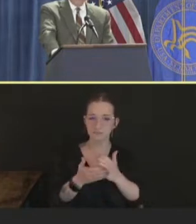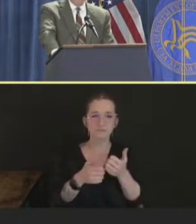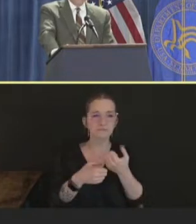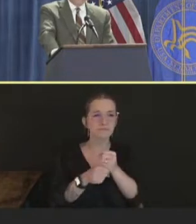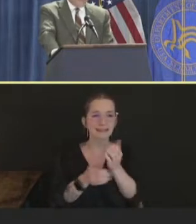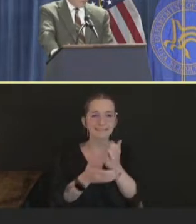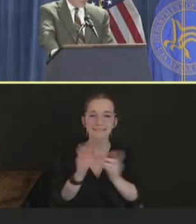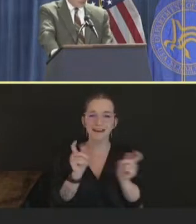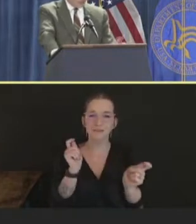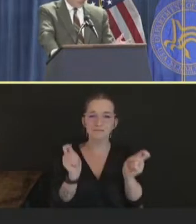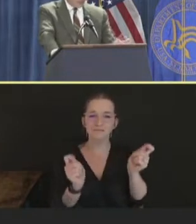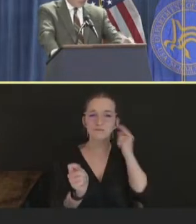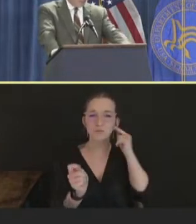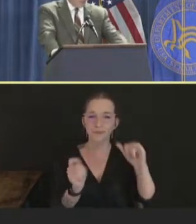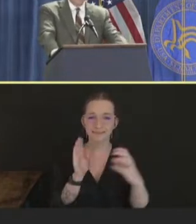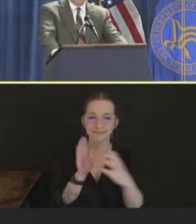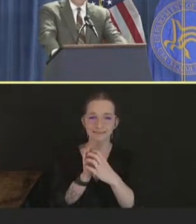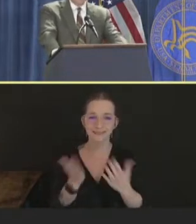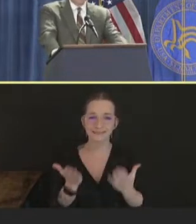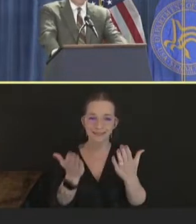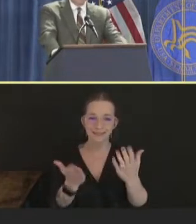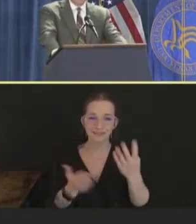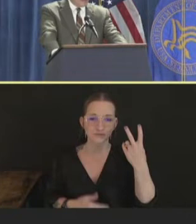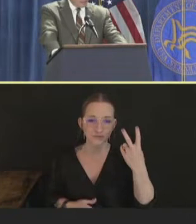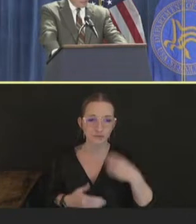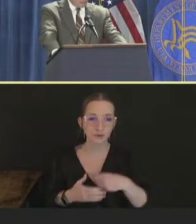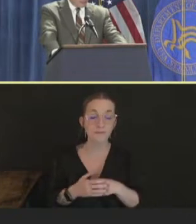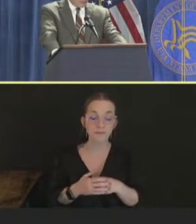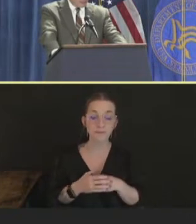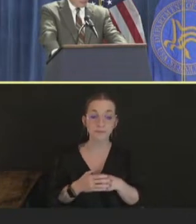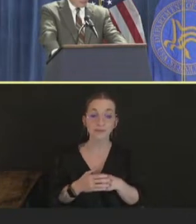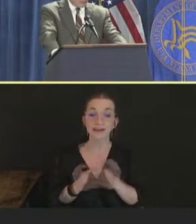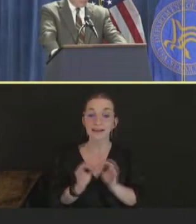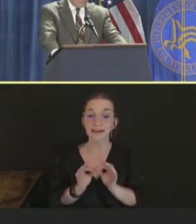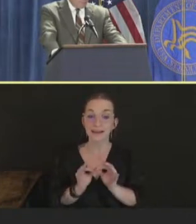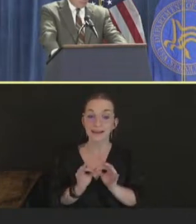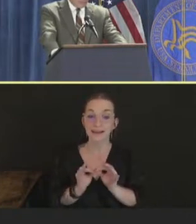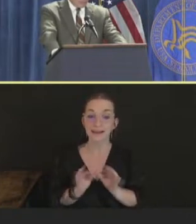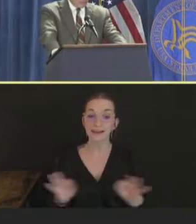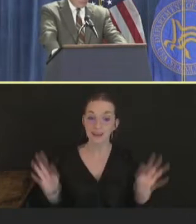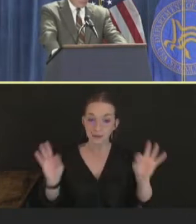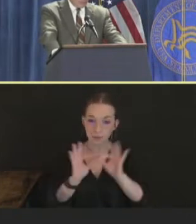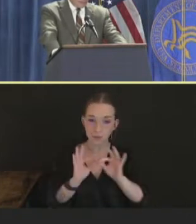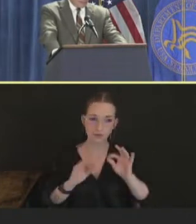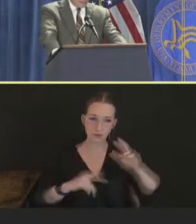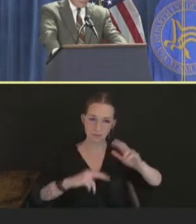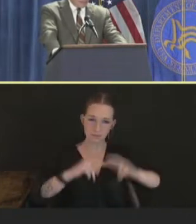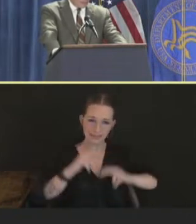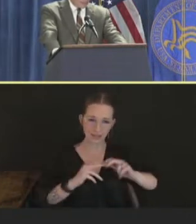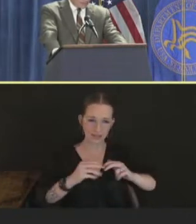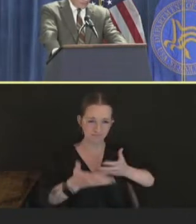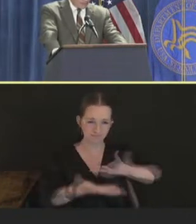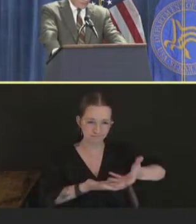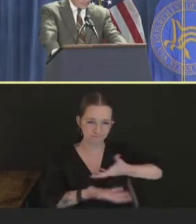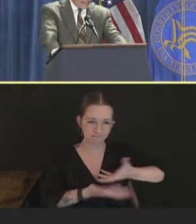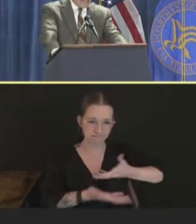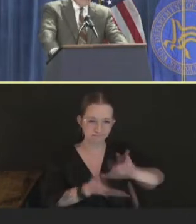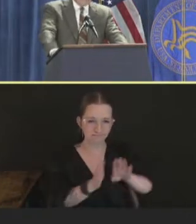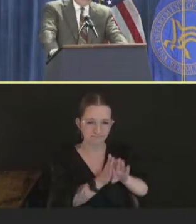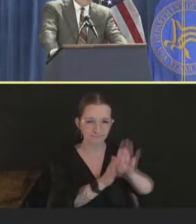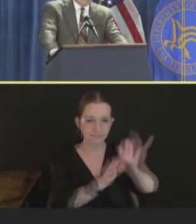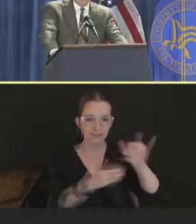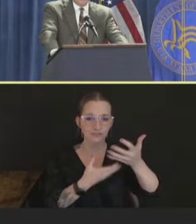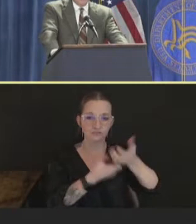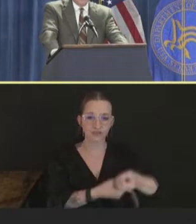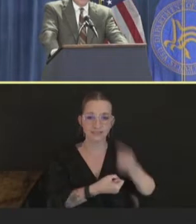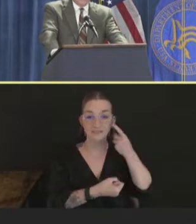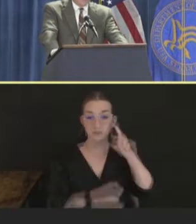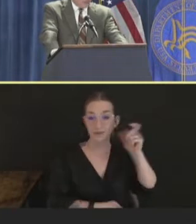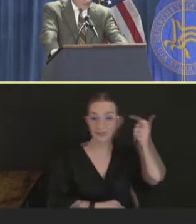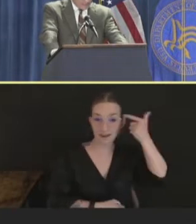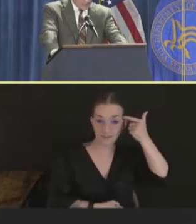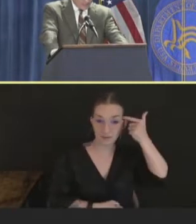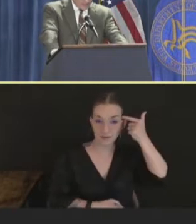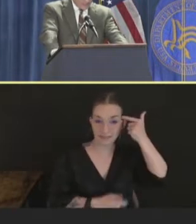Remember, the importance to building trust in government lies in the fact that this turns